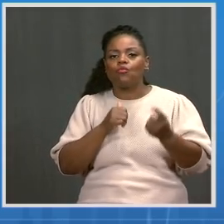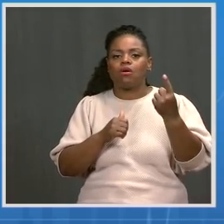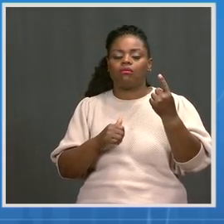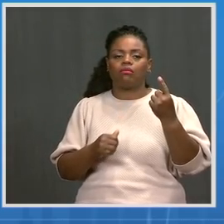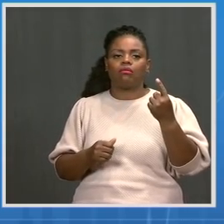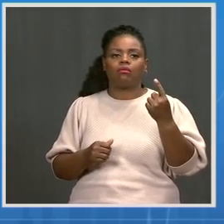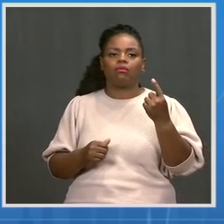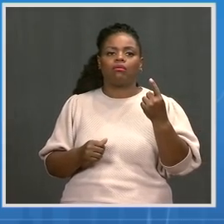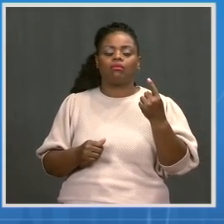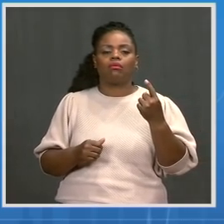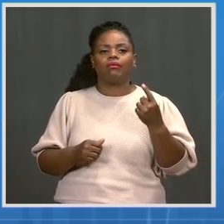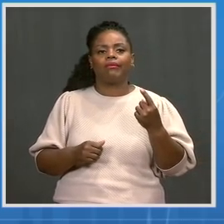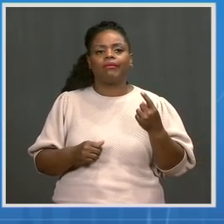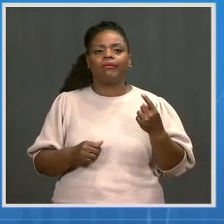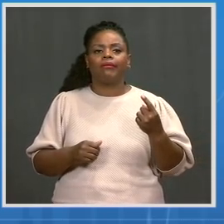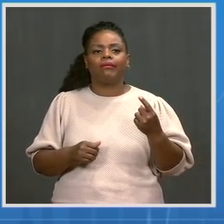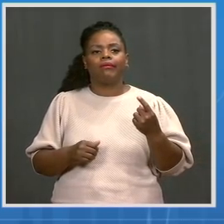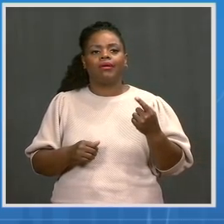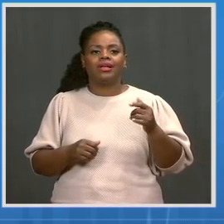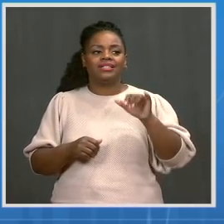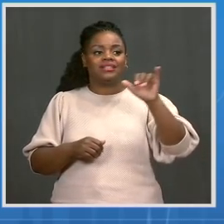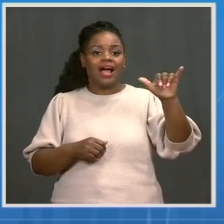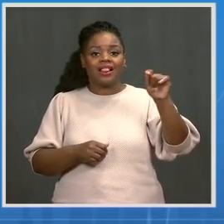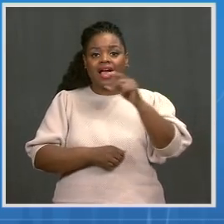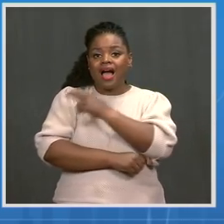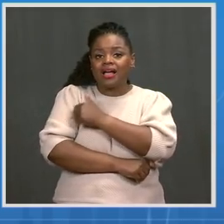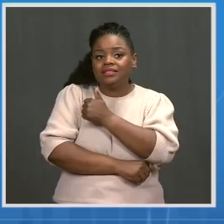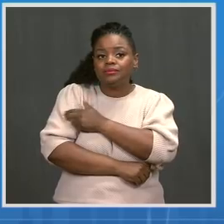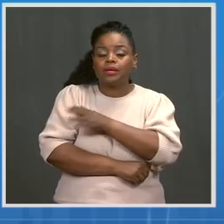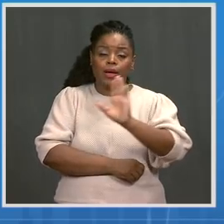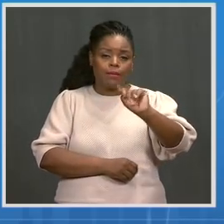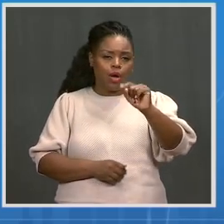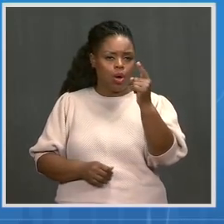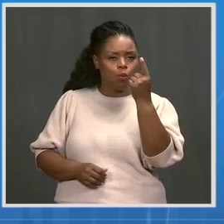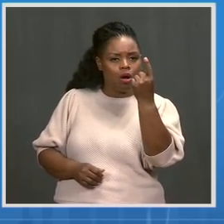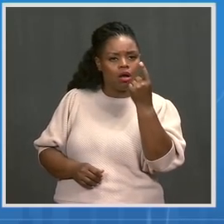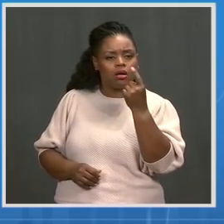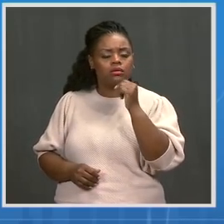at the time of their infection, one of the unfortunate outcomes from COVID-19 is something known